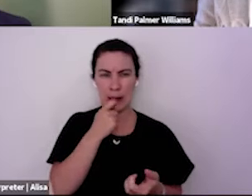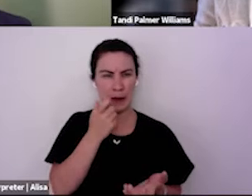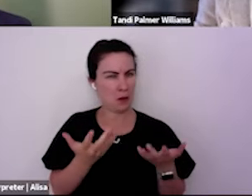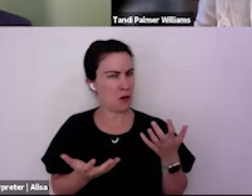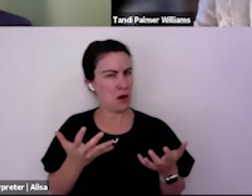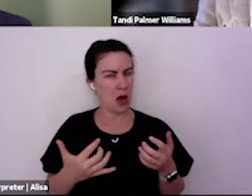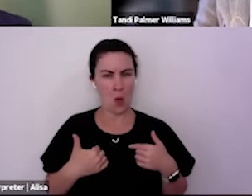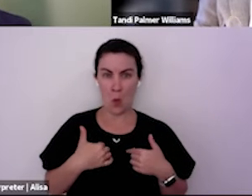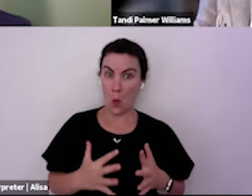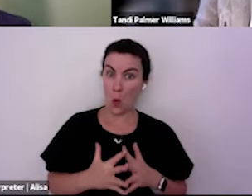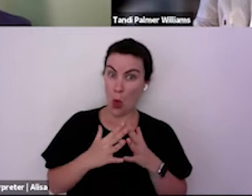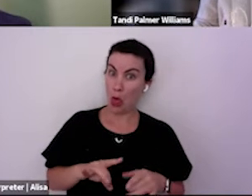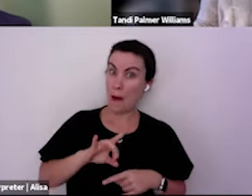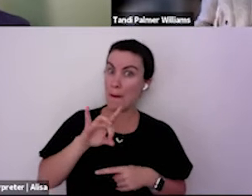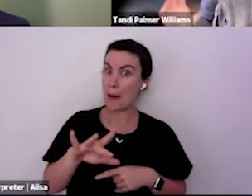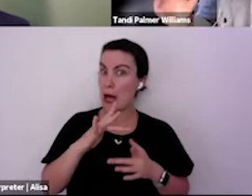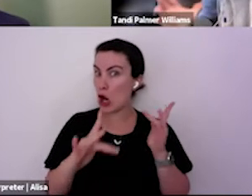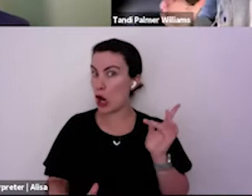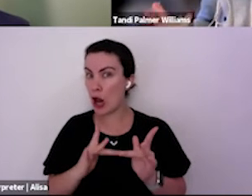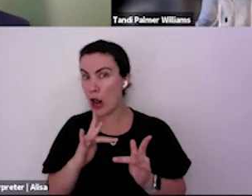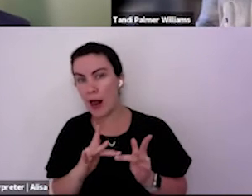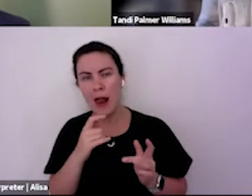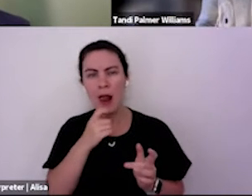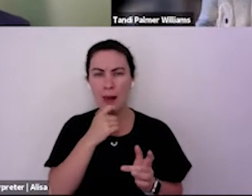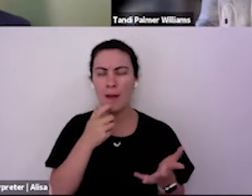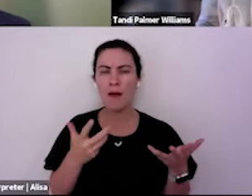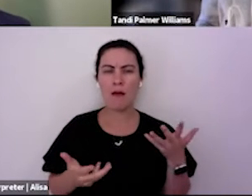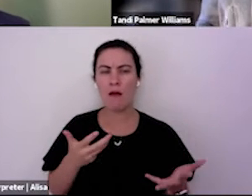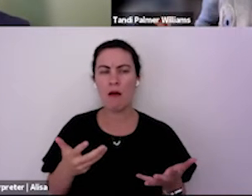However, that appears to be a favorable price point around $10-$20.